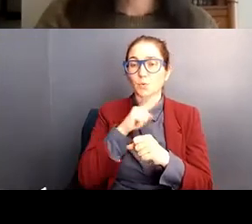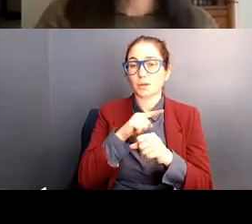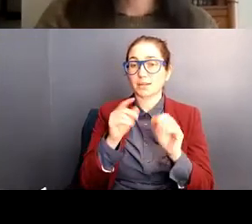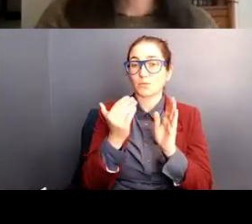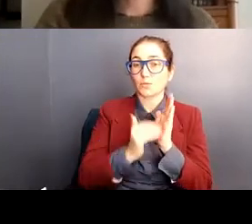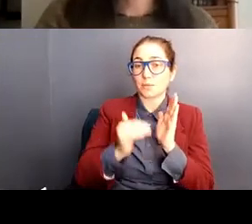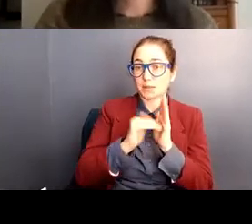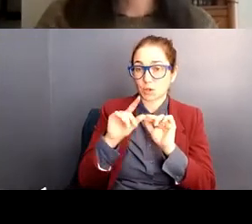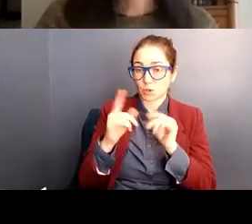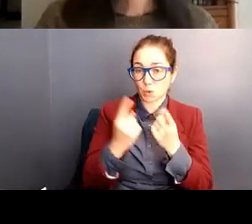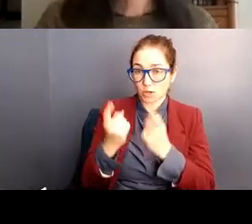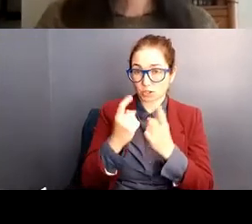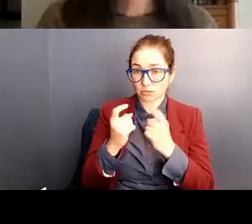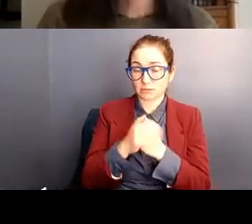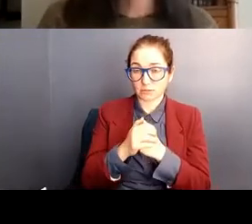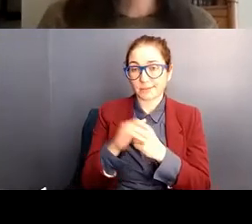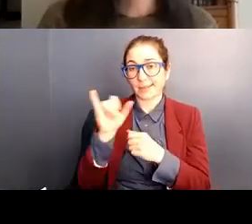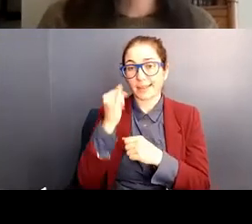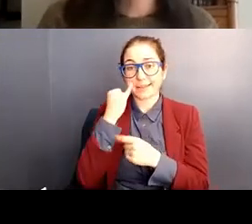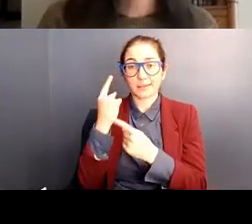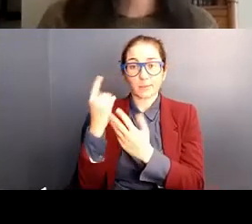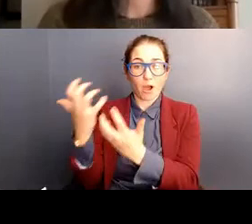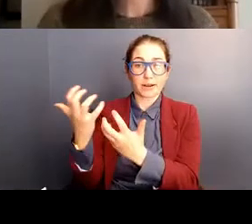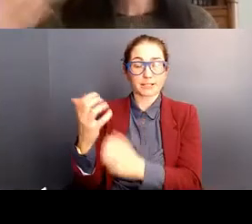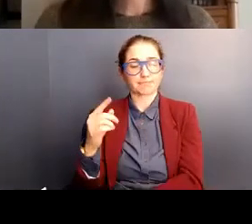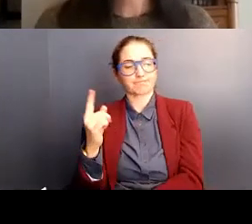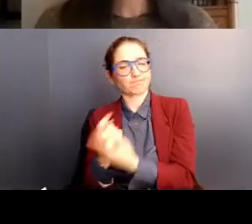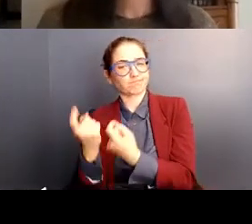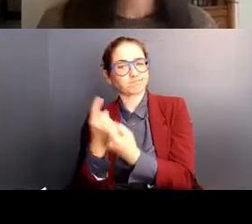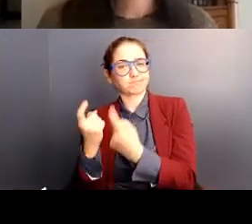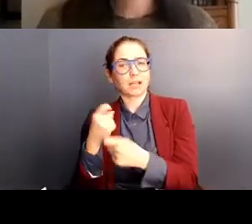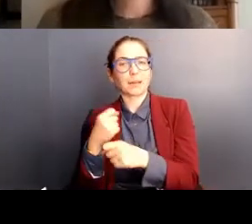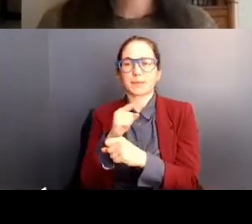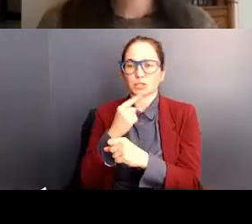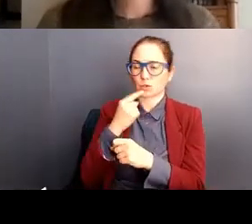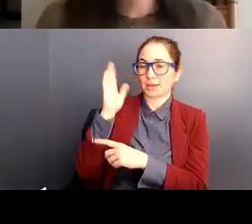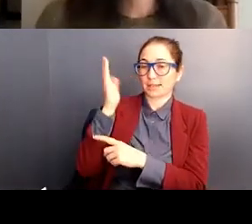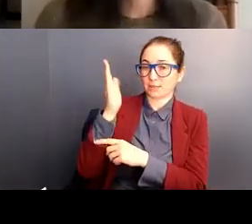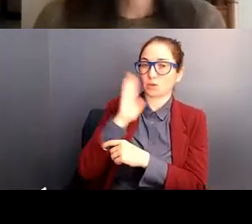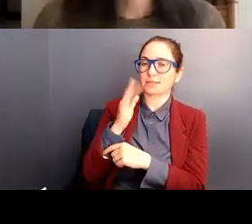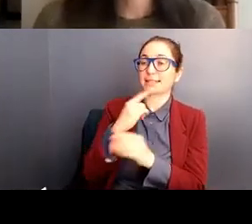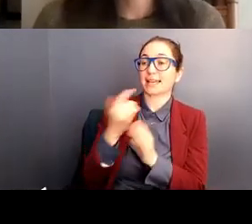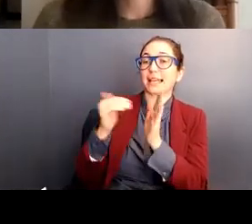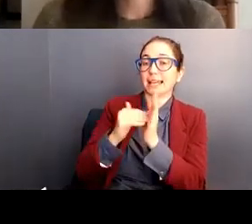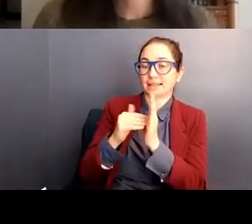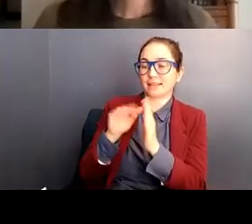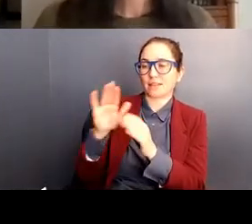we have people from the audience asking questions, the speaker should always repeat the question. That's just helpful in general.